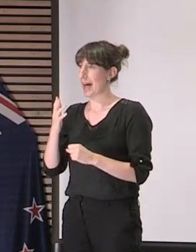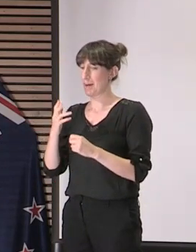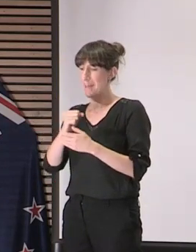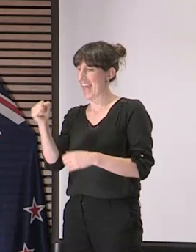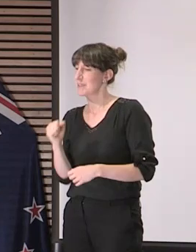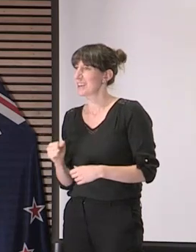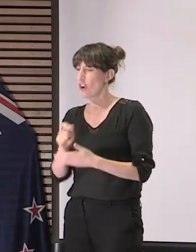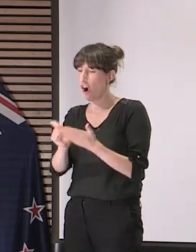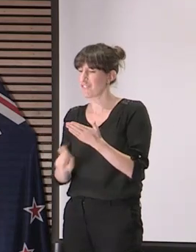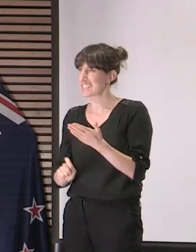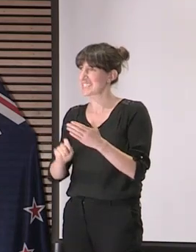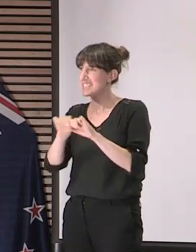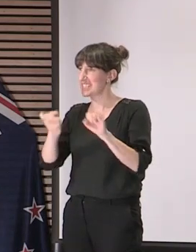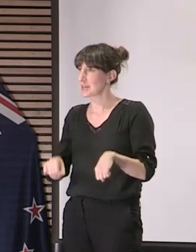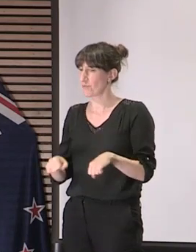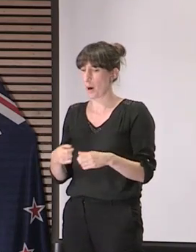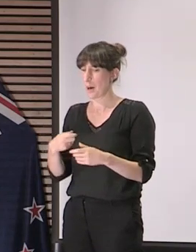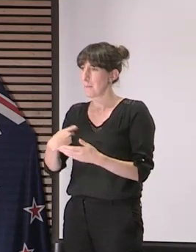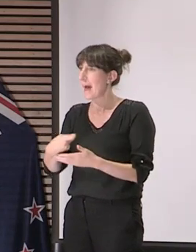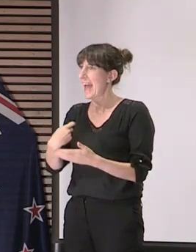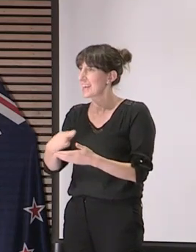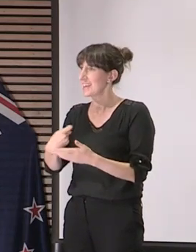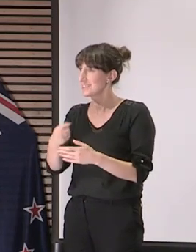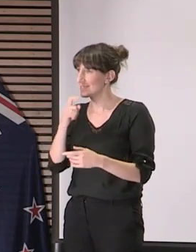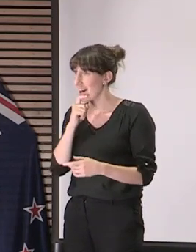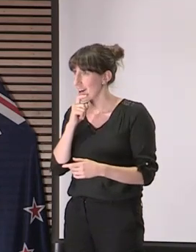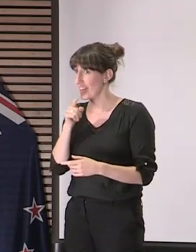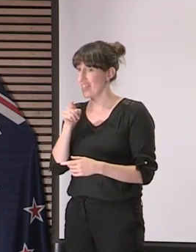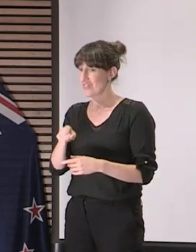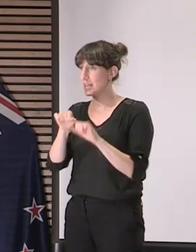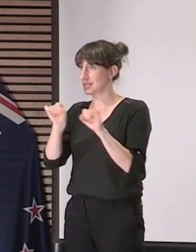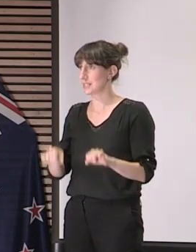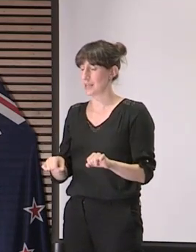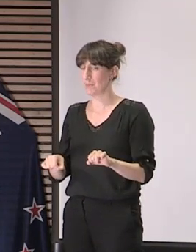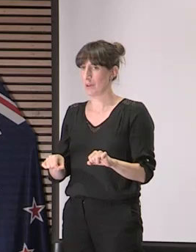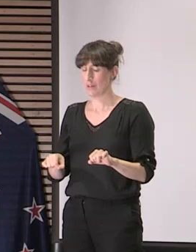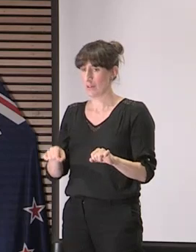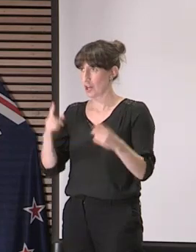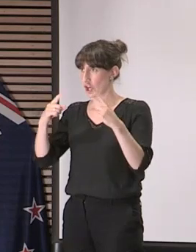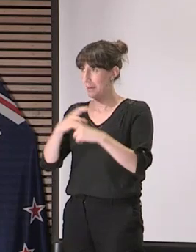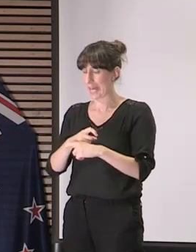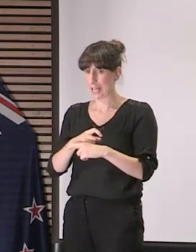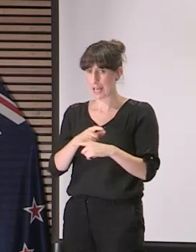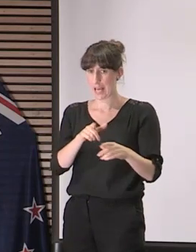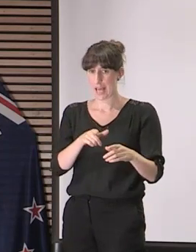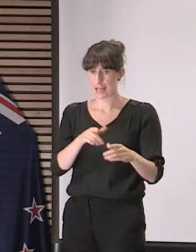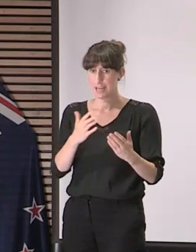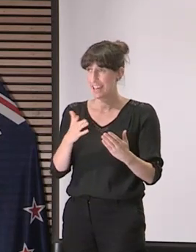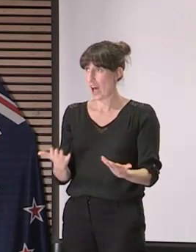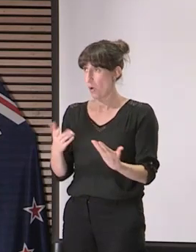not being perfect. It won't be perfect. Because that involves